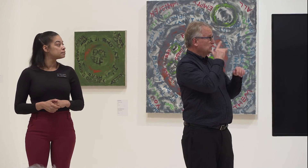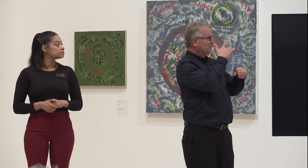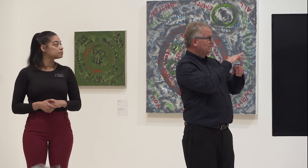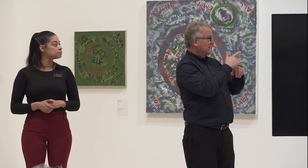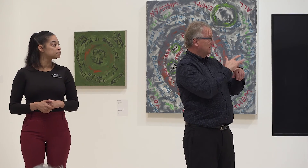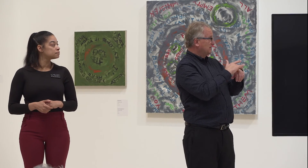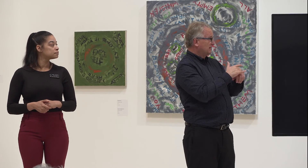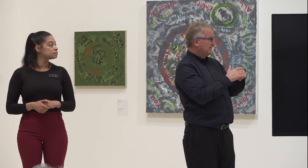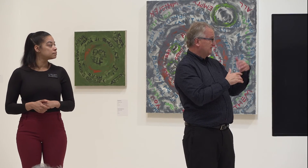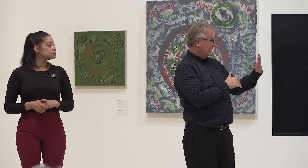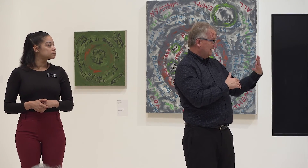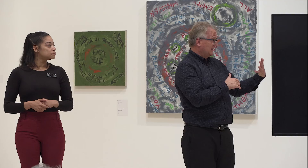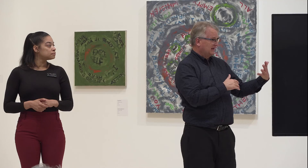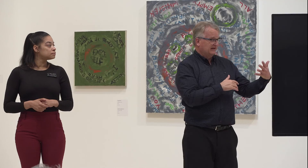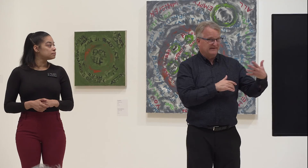When the request first came out...